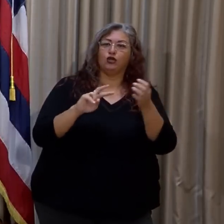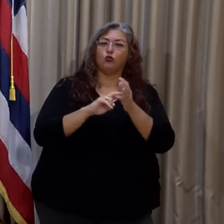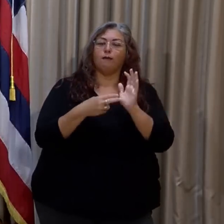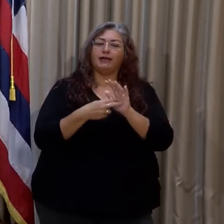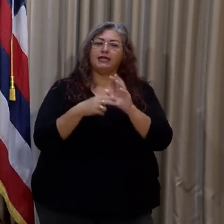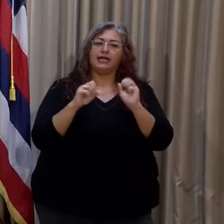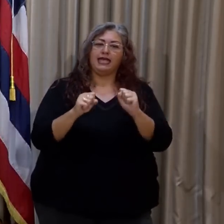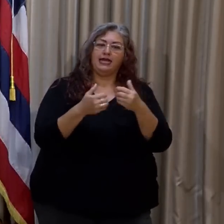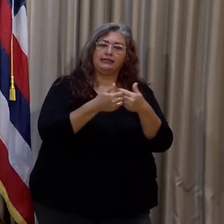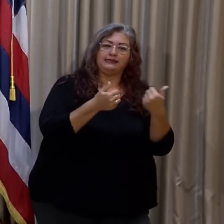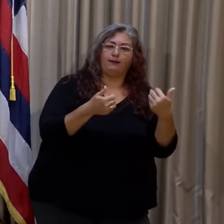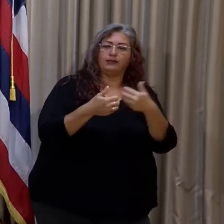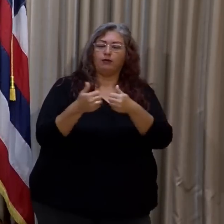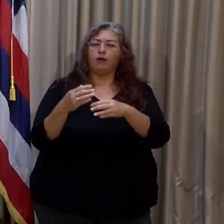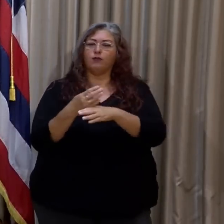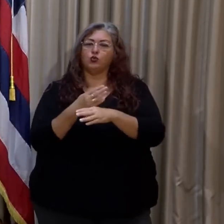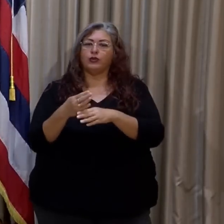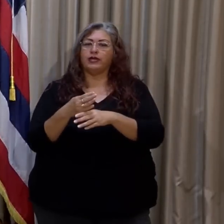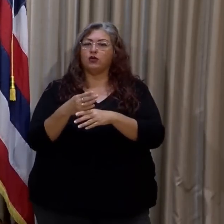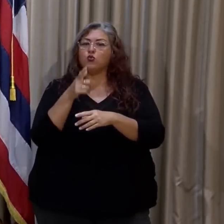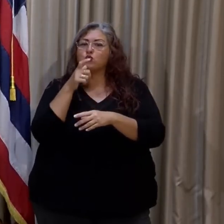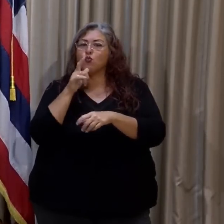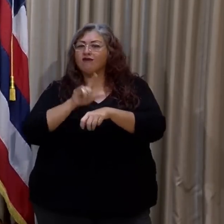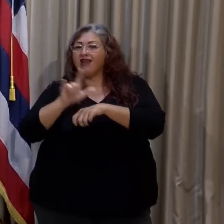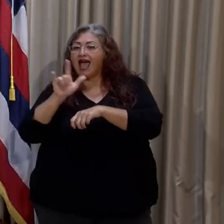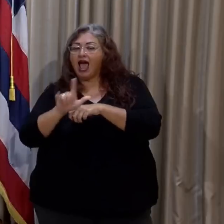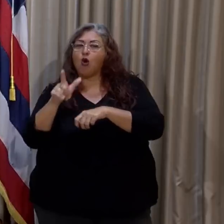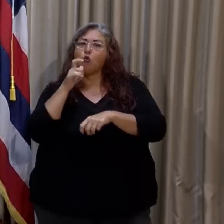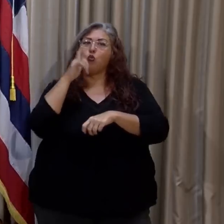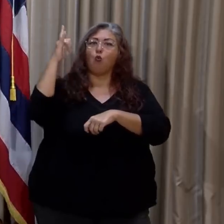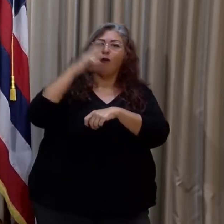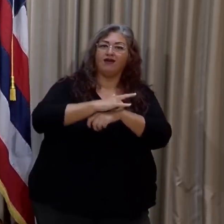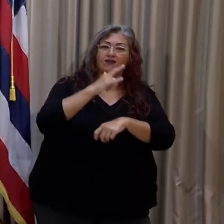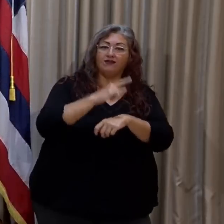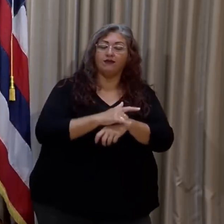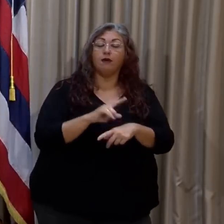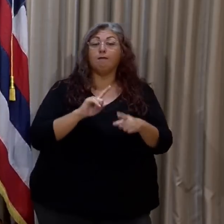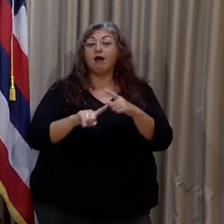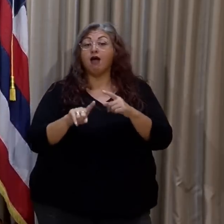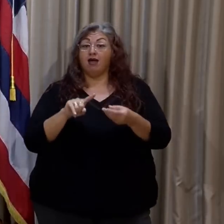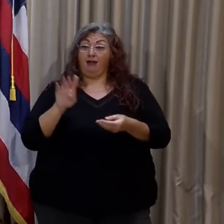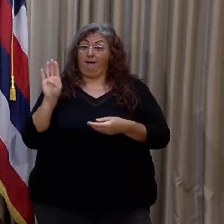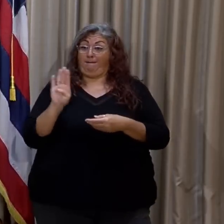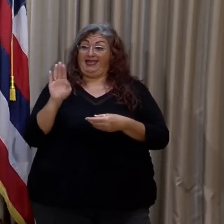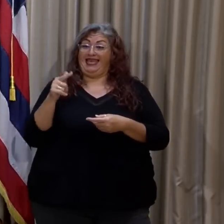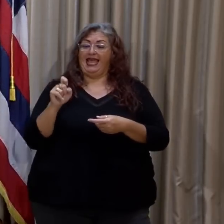AIRCRAFT IN THE SEA AND G GATES. ALL DEPARTING TRANSPACIFIC FLIGHTS WILL USE THE EE GATE. THIS WILL HELP SEPARATE THE DEPARTING AND ARRIVING